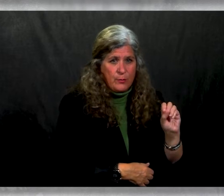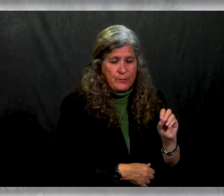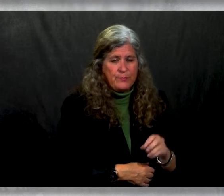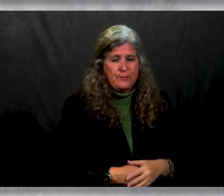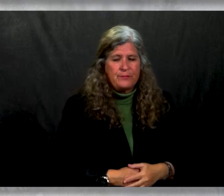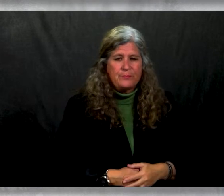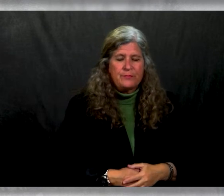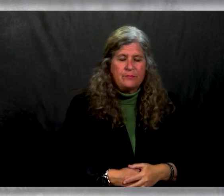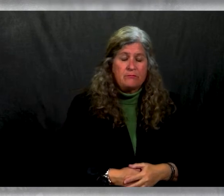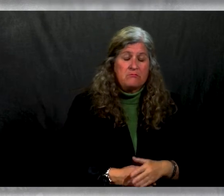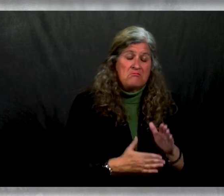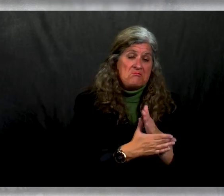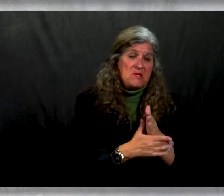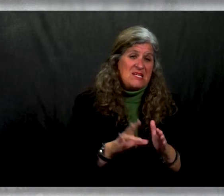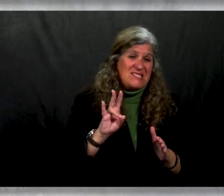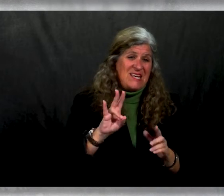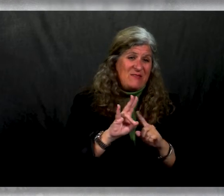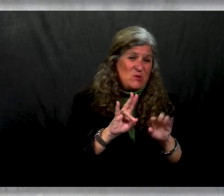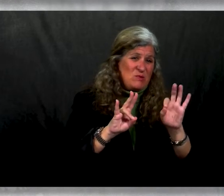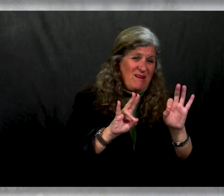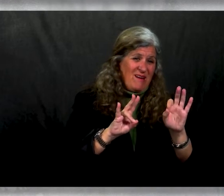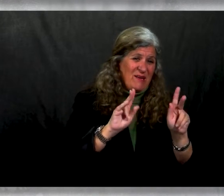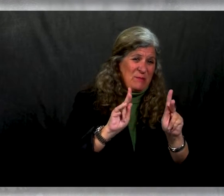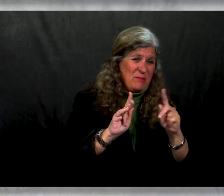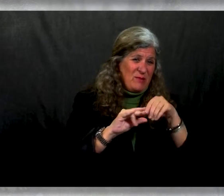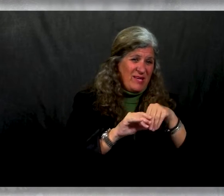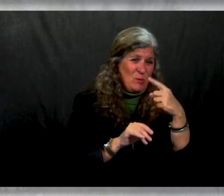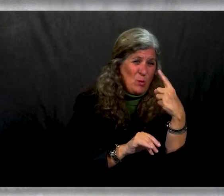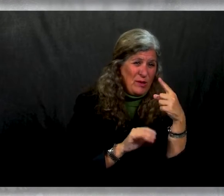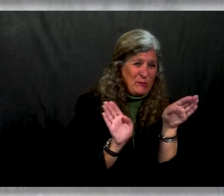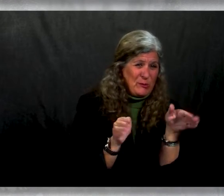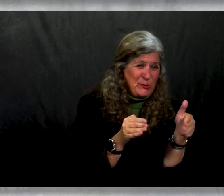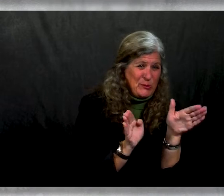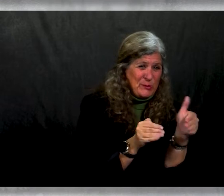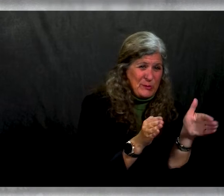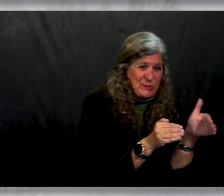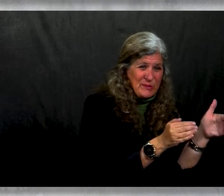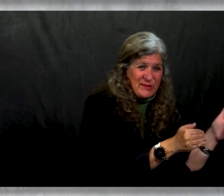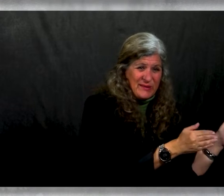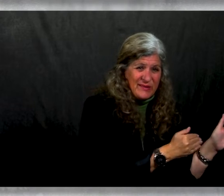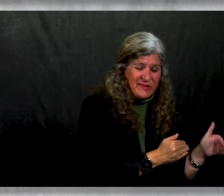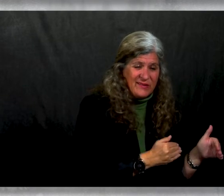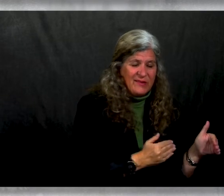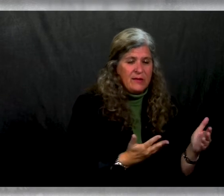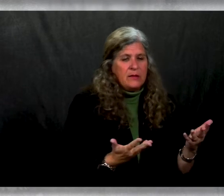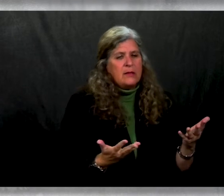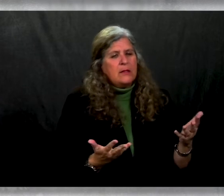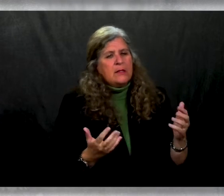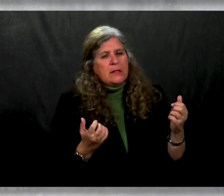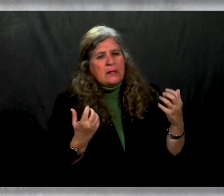Between seven and nine people on average lived in each room in the Warsaw ghetto. So there were just so many people